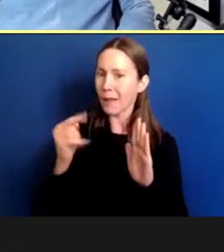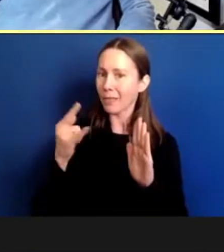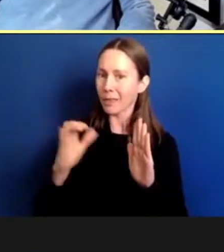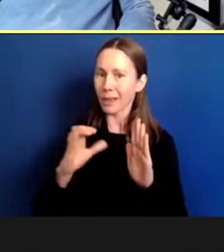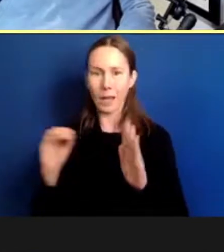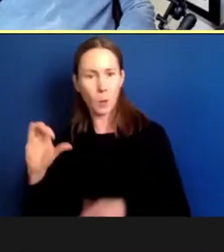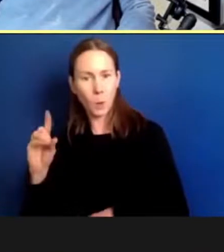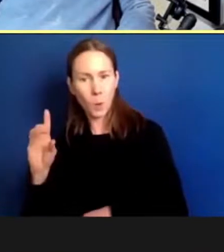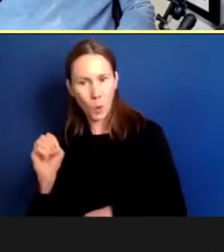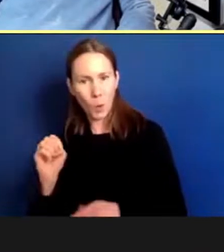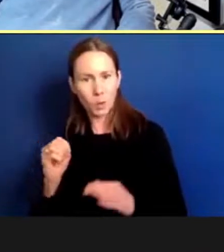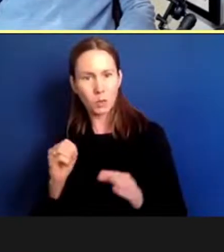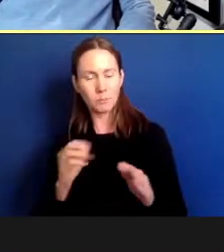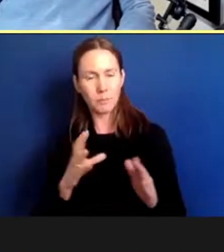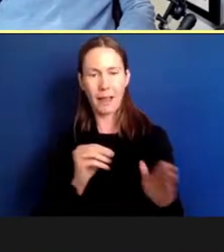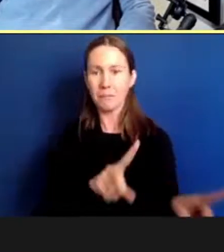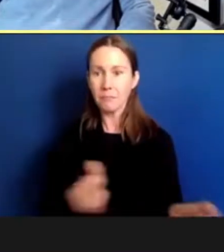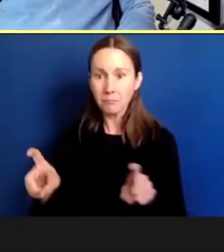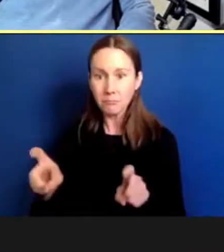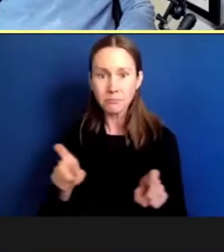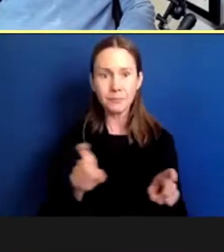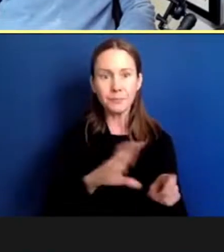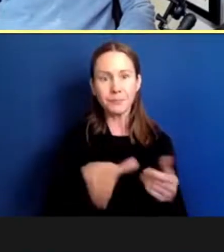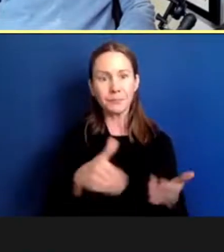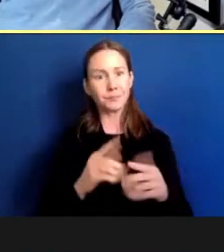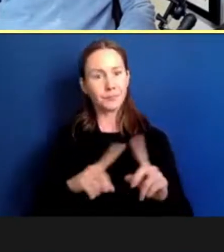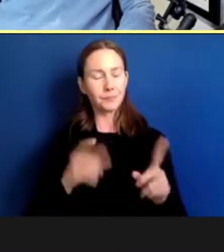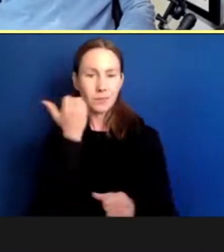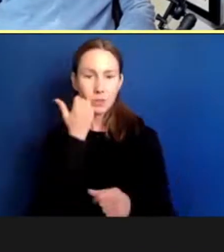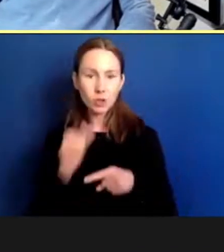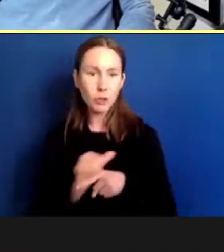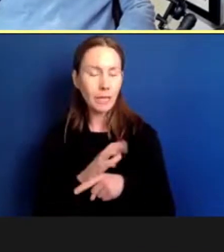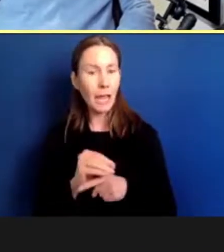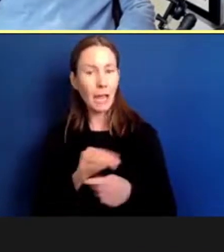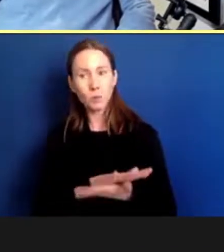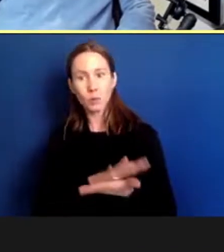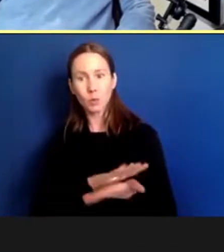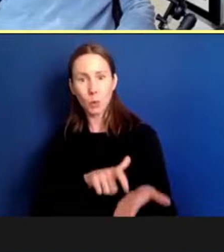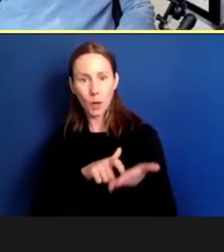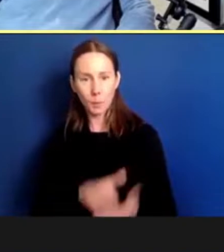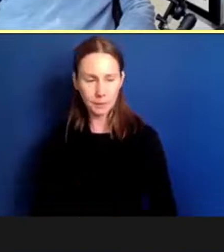It surveyed dental training and dental school curricula requirements. It provided examples of